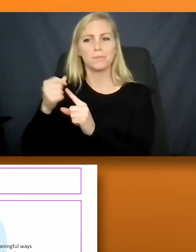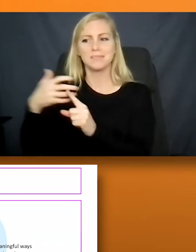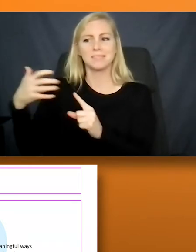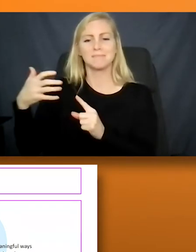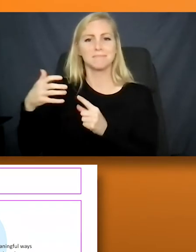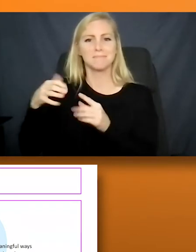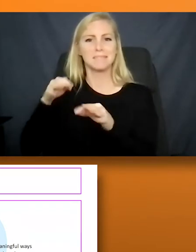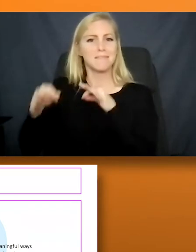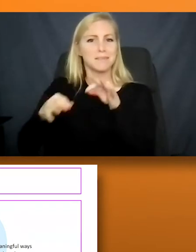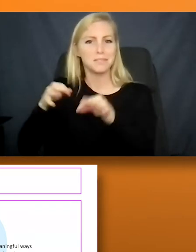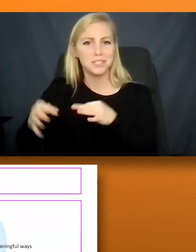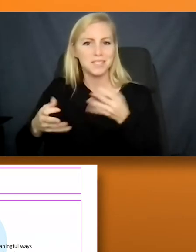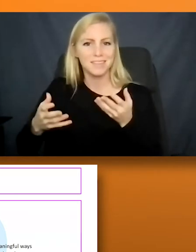in a meaningful way.